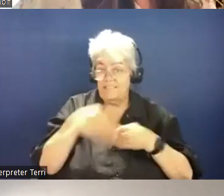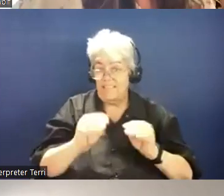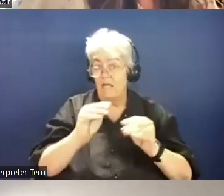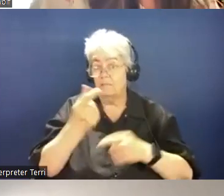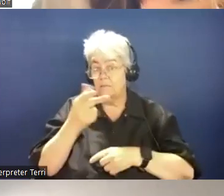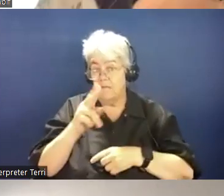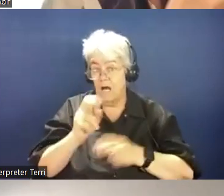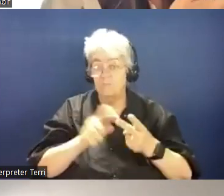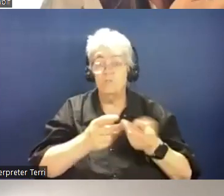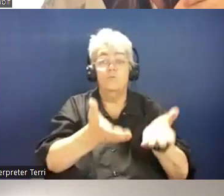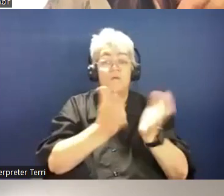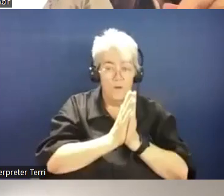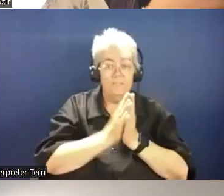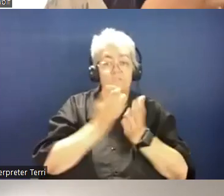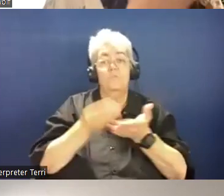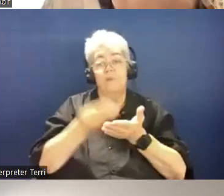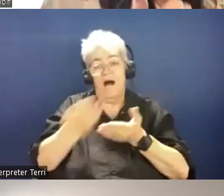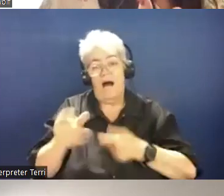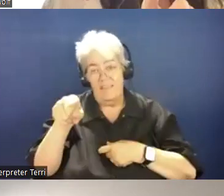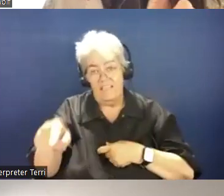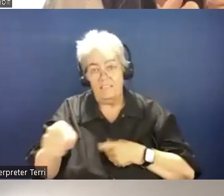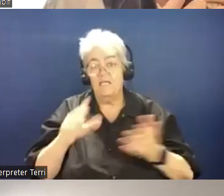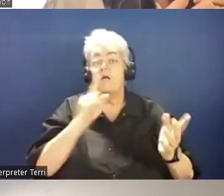ask to purchase the firearm, they would take out all the necessary information,